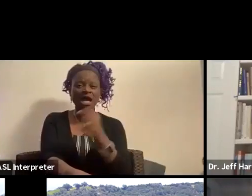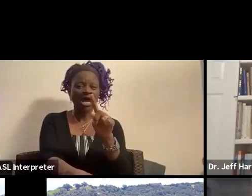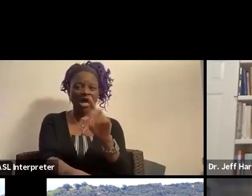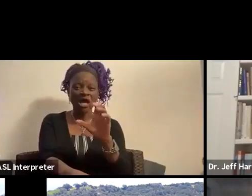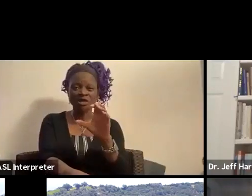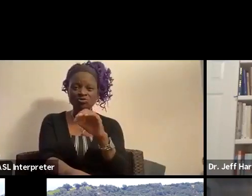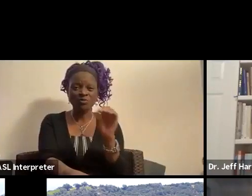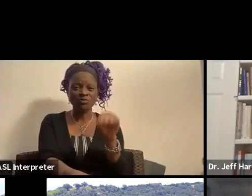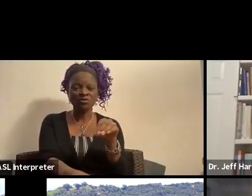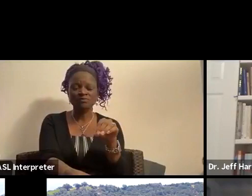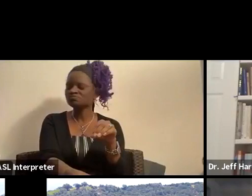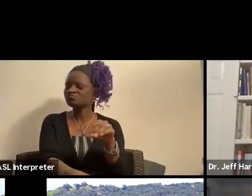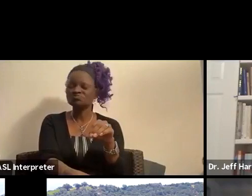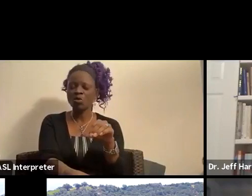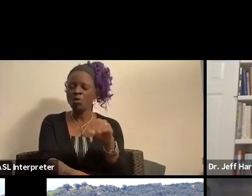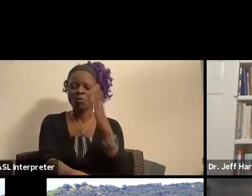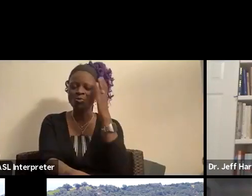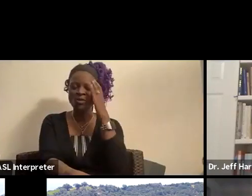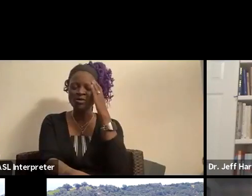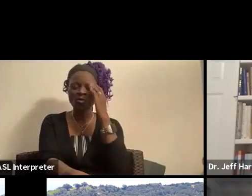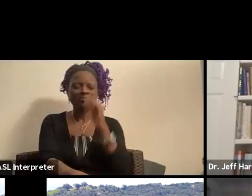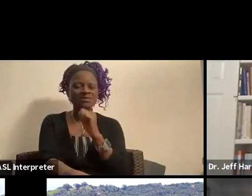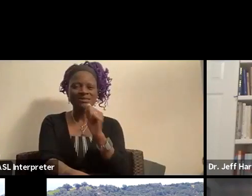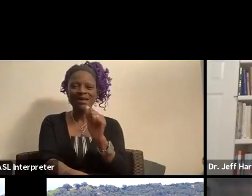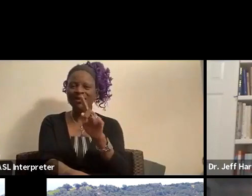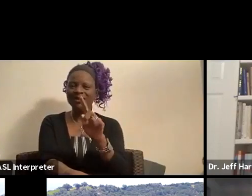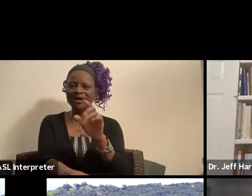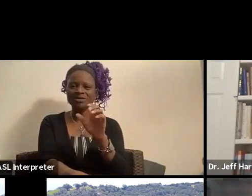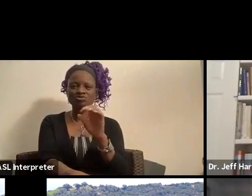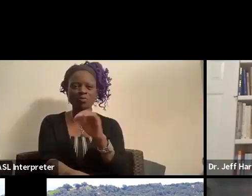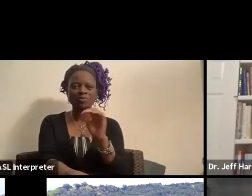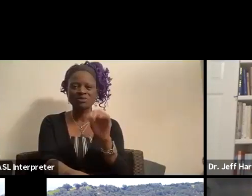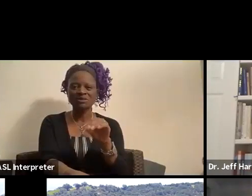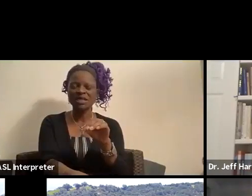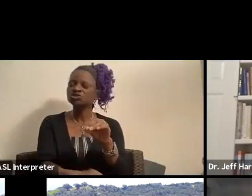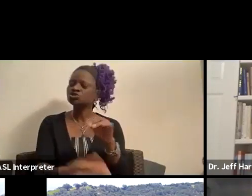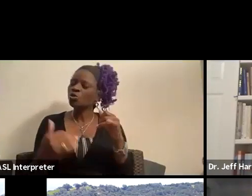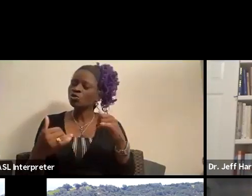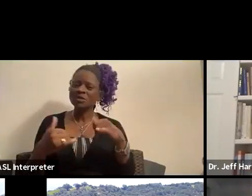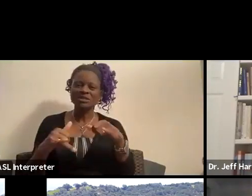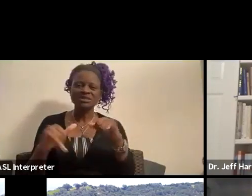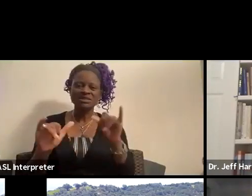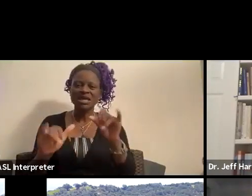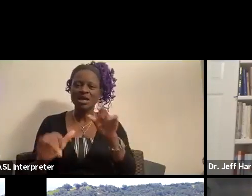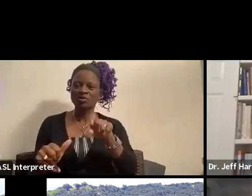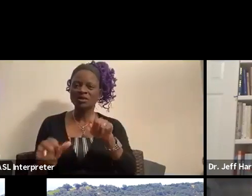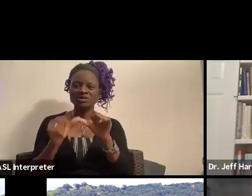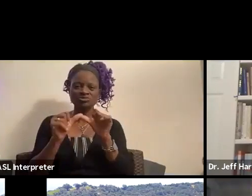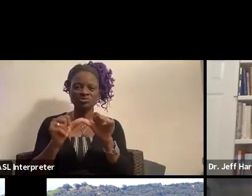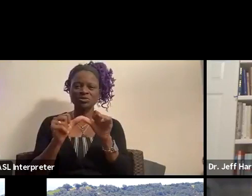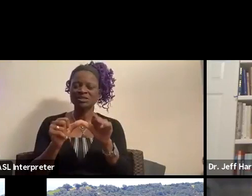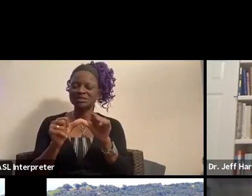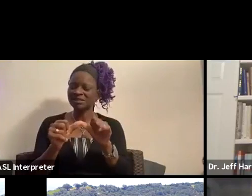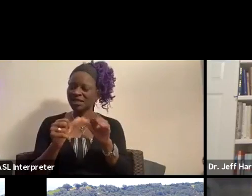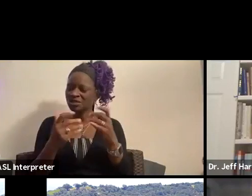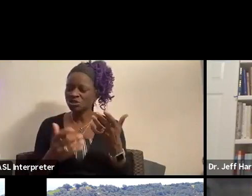continue maintaining preventative measures with mask wearing, with hand washing. One never knows.